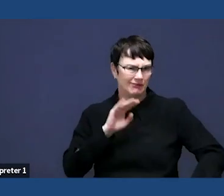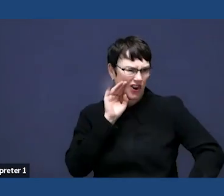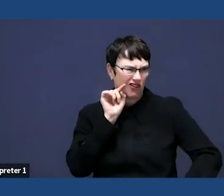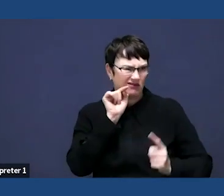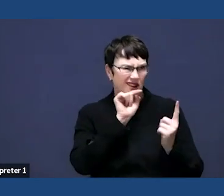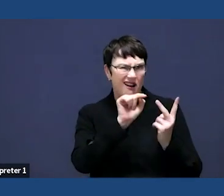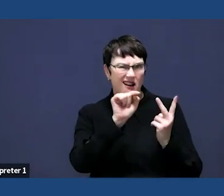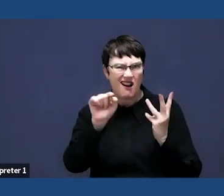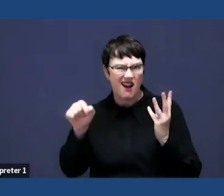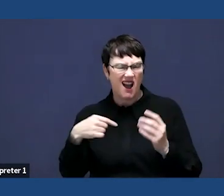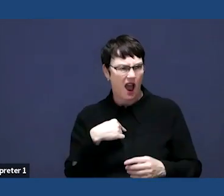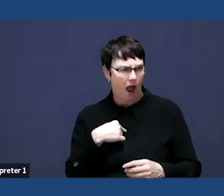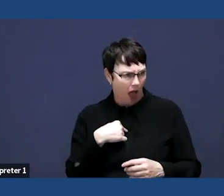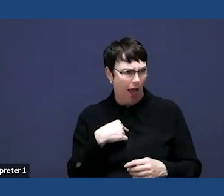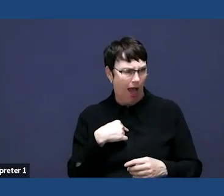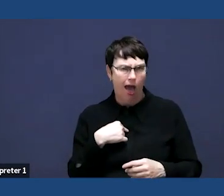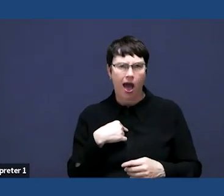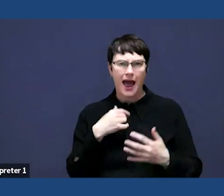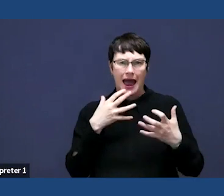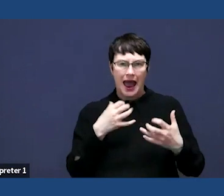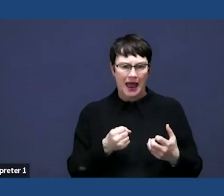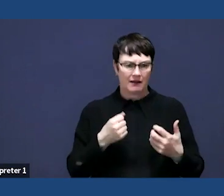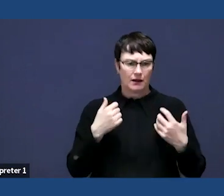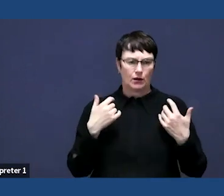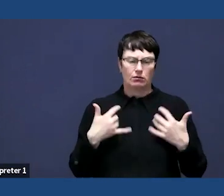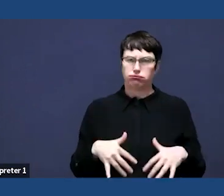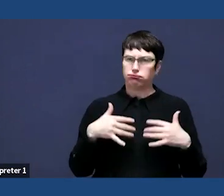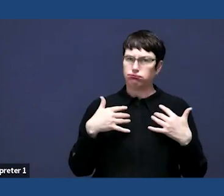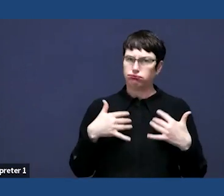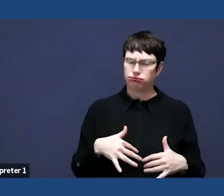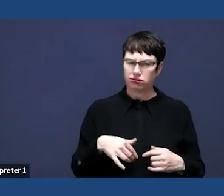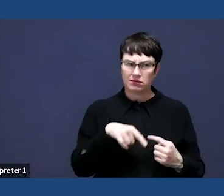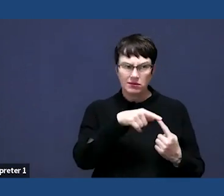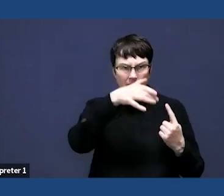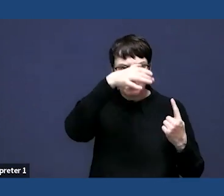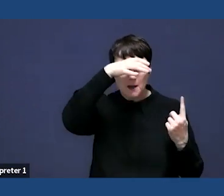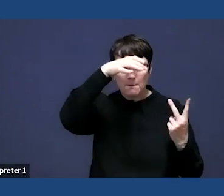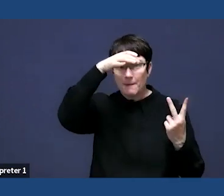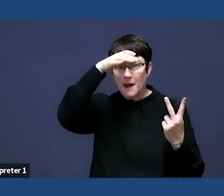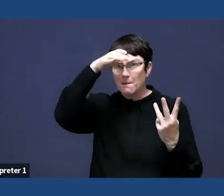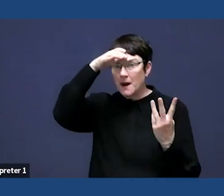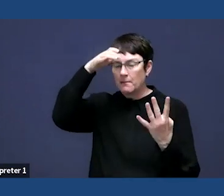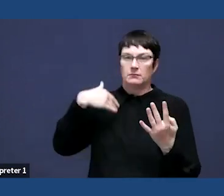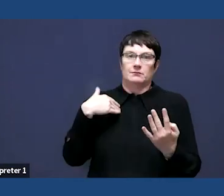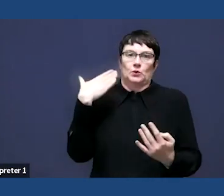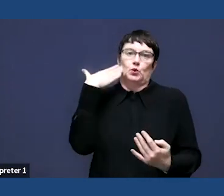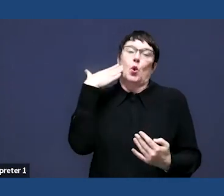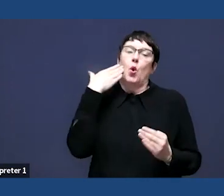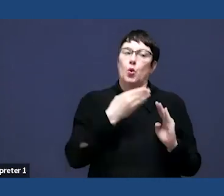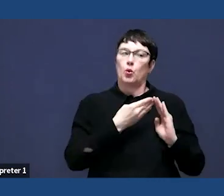Looking at diversity that came out in the panel was just fantastic. So thank you all very, very much.